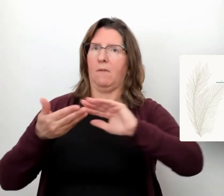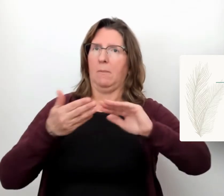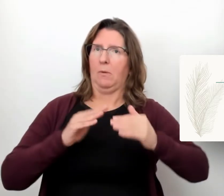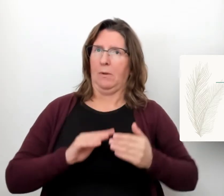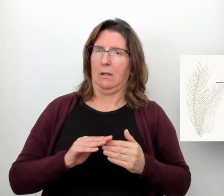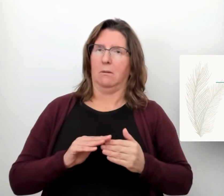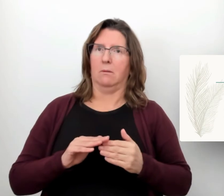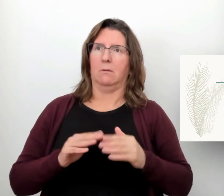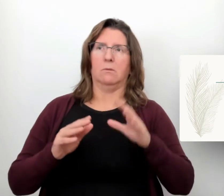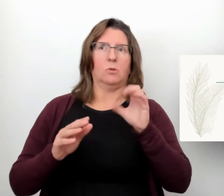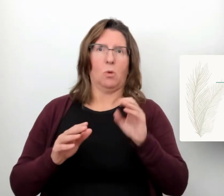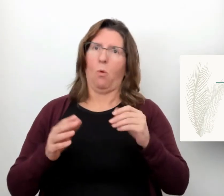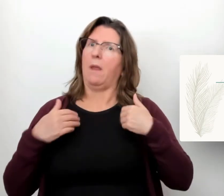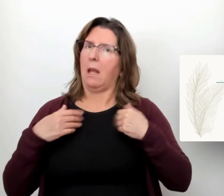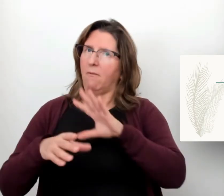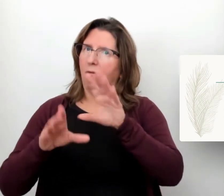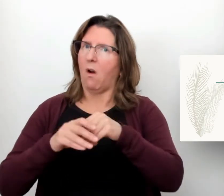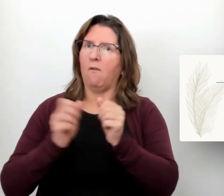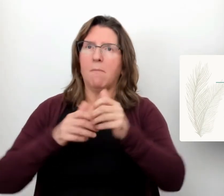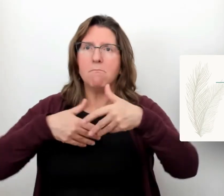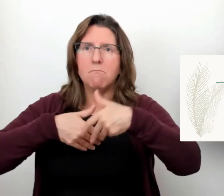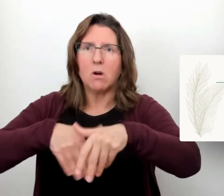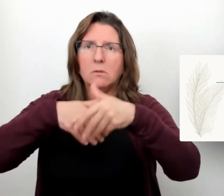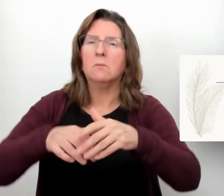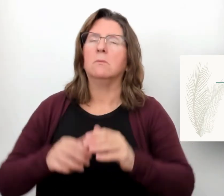They needed to see there is a community they BELONG to.